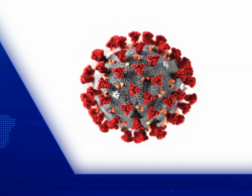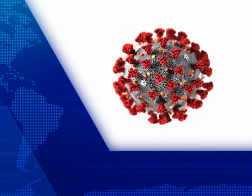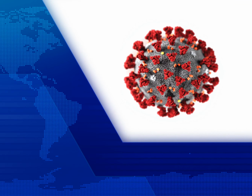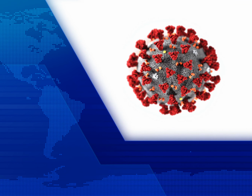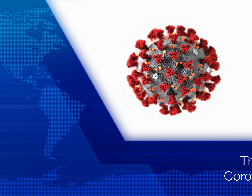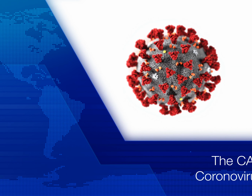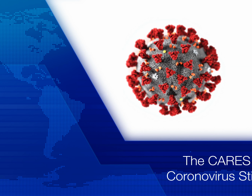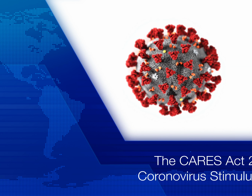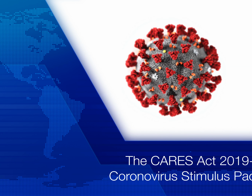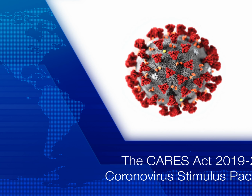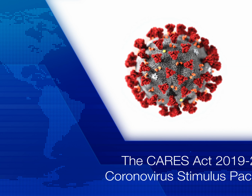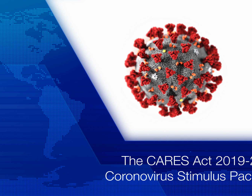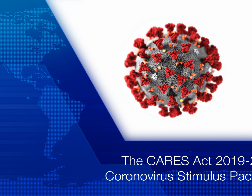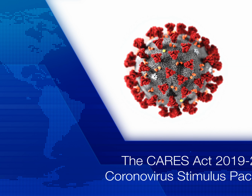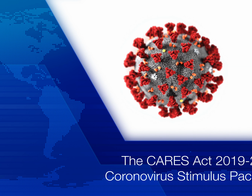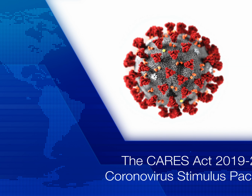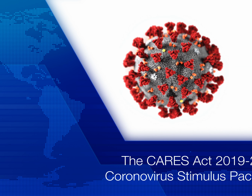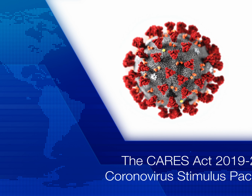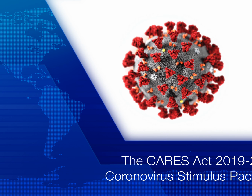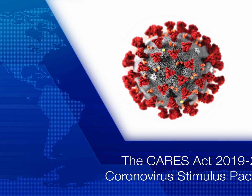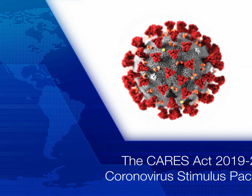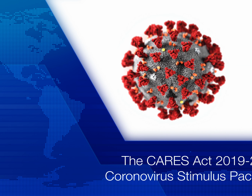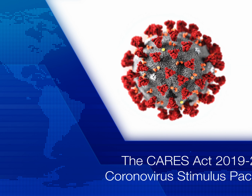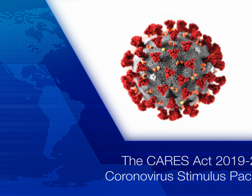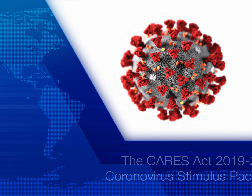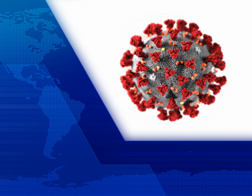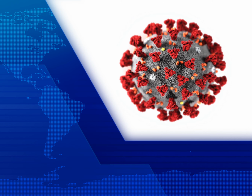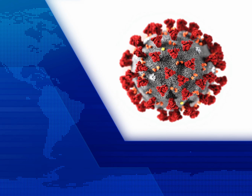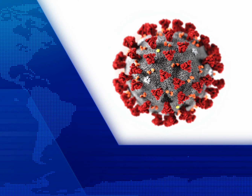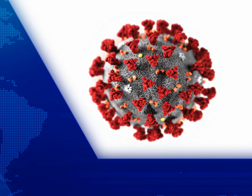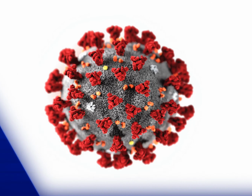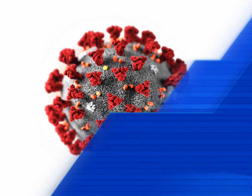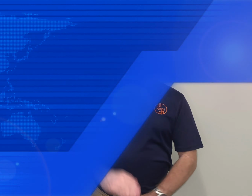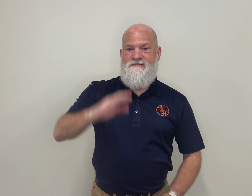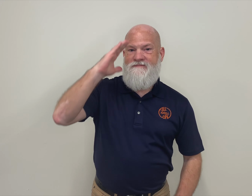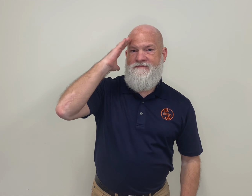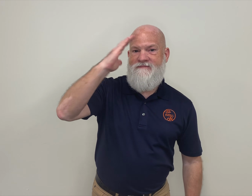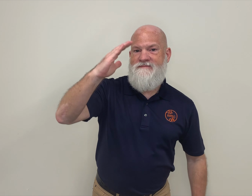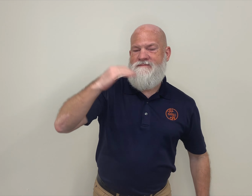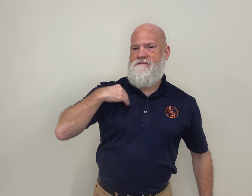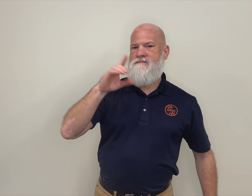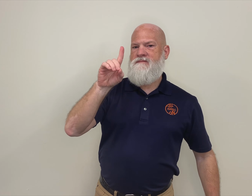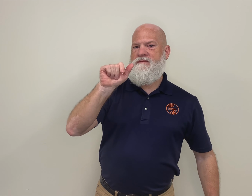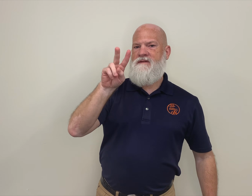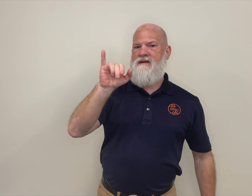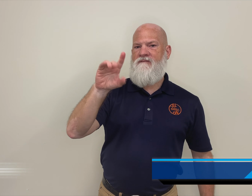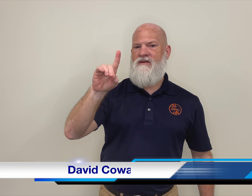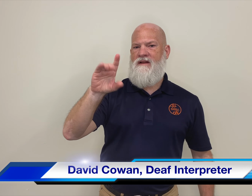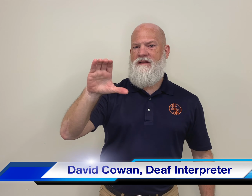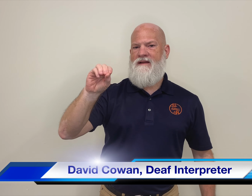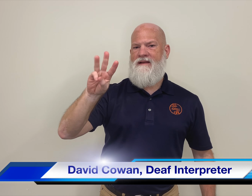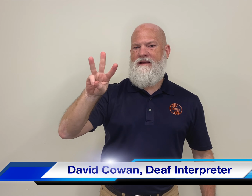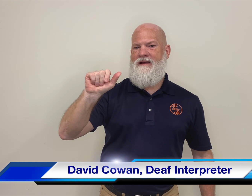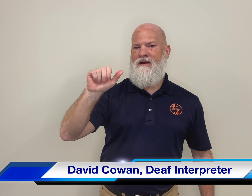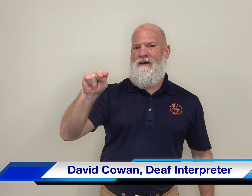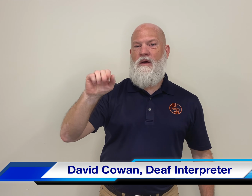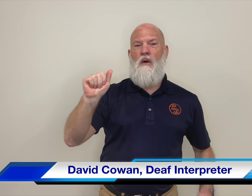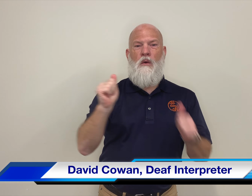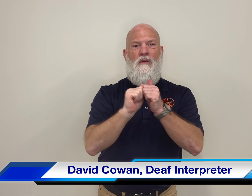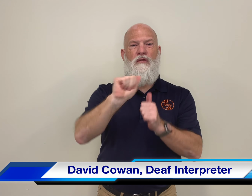The CARES Act 2019-2020 Corona Stimulus Package. Hello, I'm David Cowen, Deaf Interpreter with all hands on